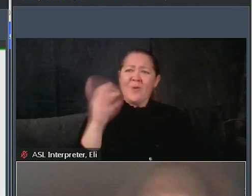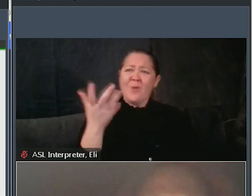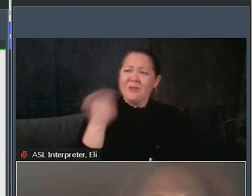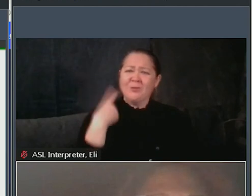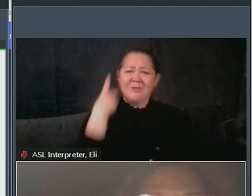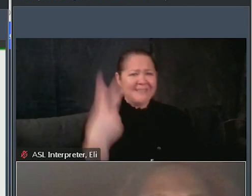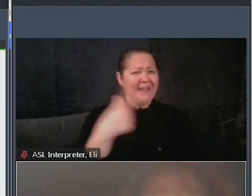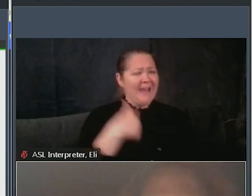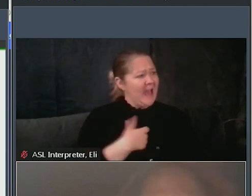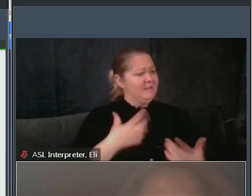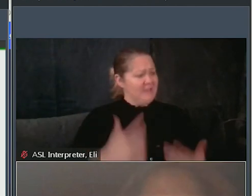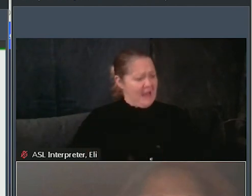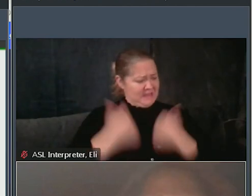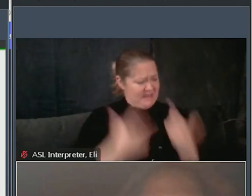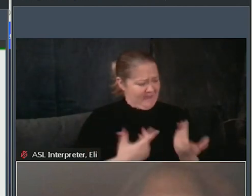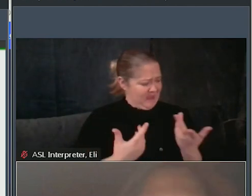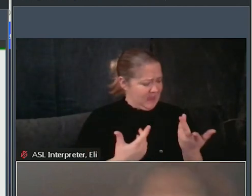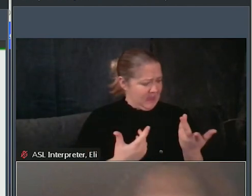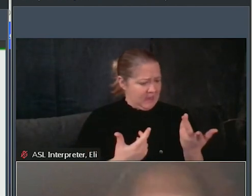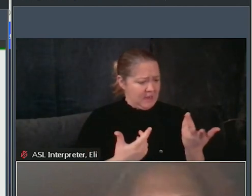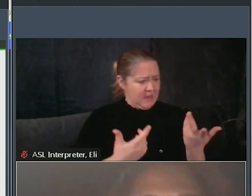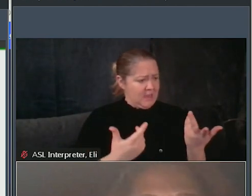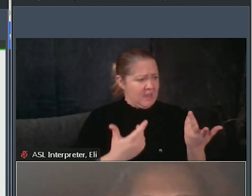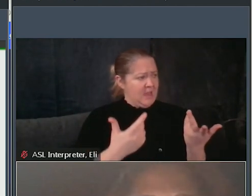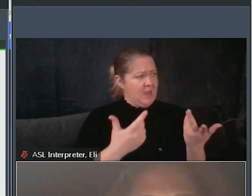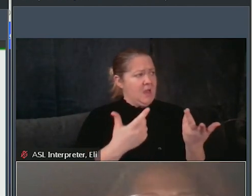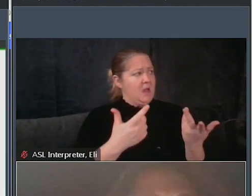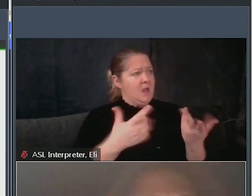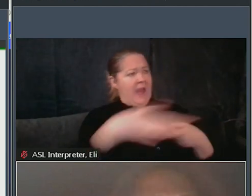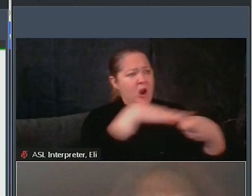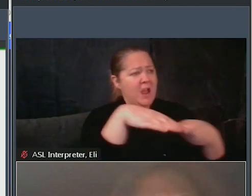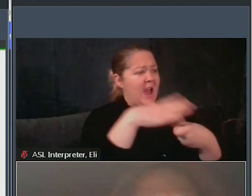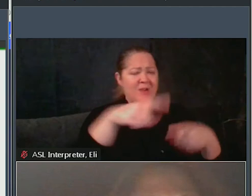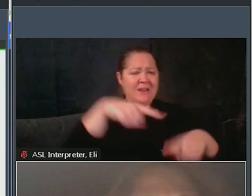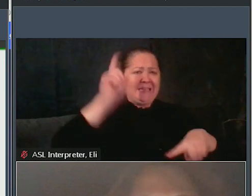that. That is not going to do anything to engage the next generation. Actually, when it comes to our school system,